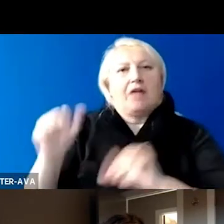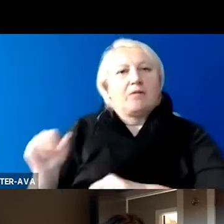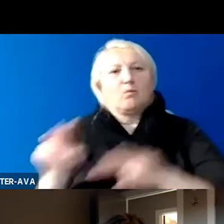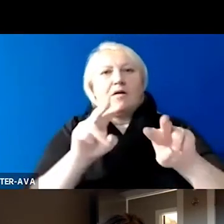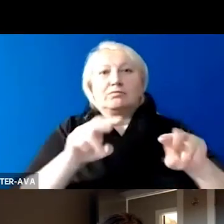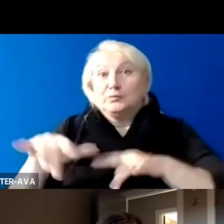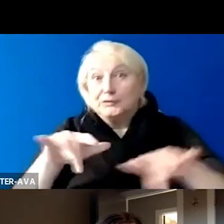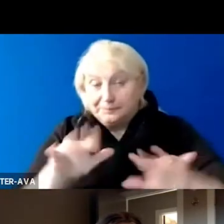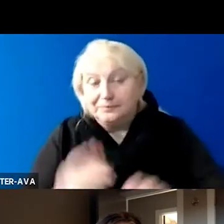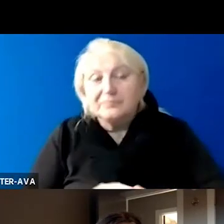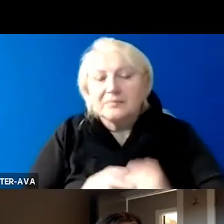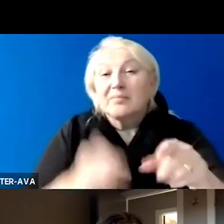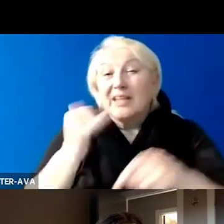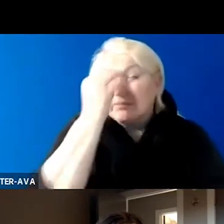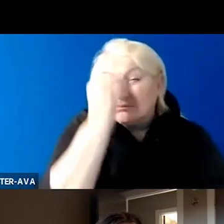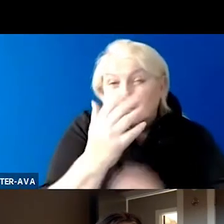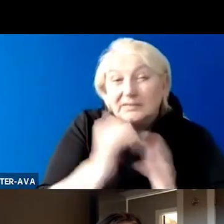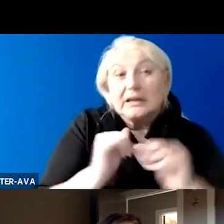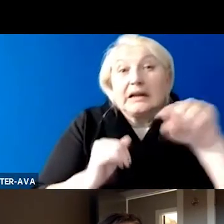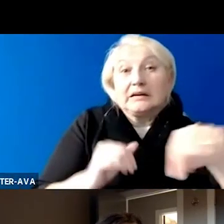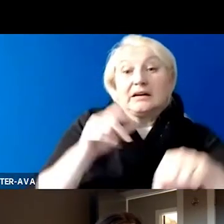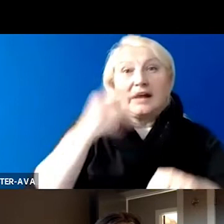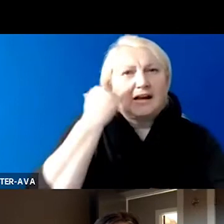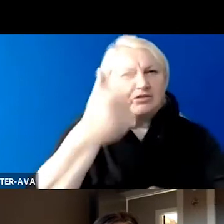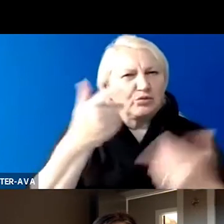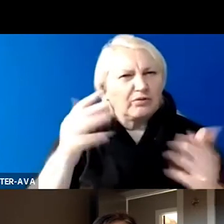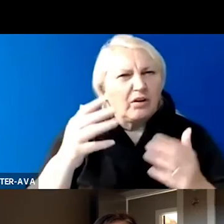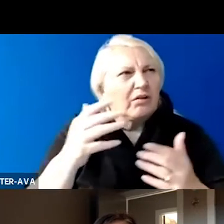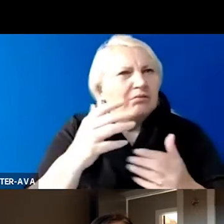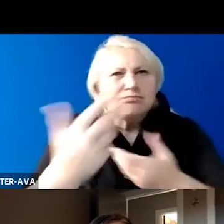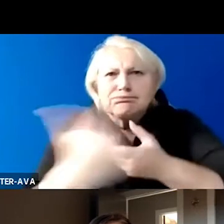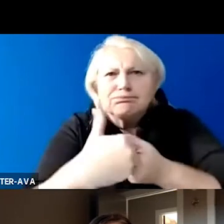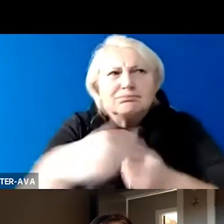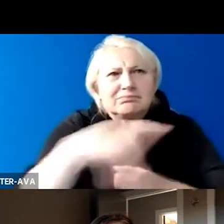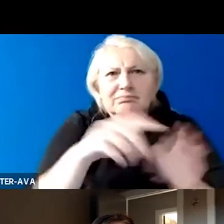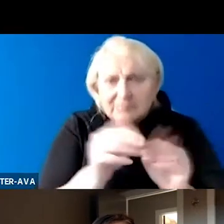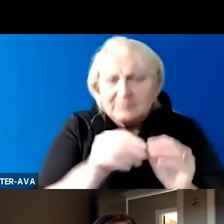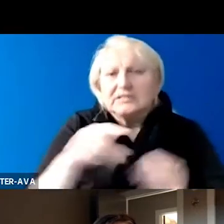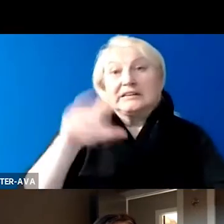Arts Development uses group agreements to set, to set shared expectations and a commitment to safety